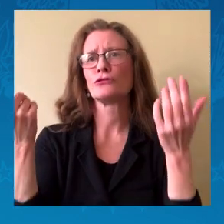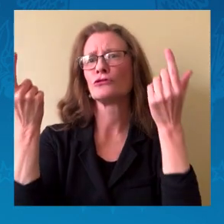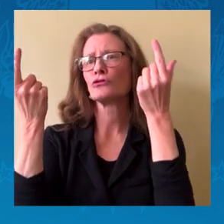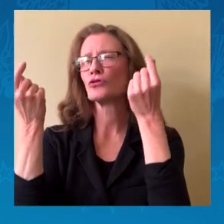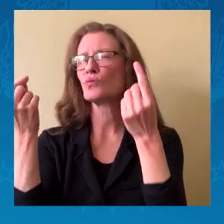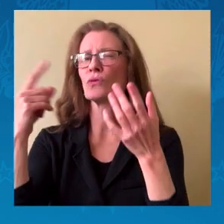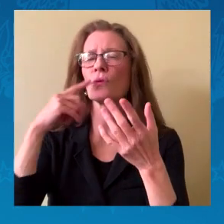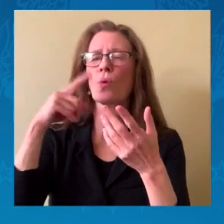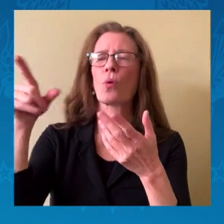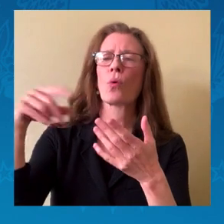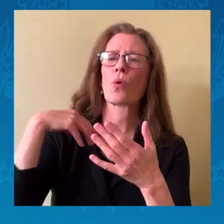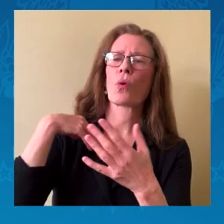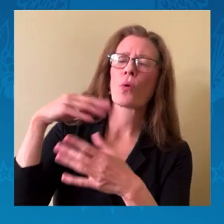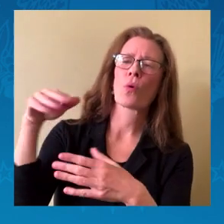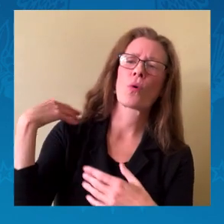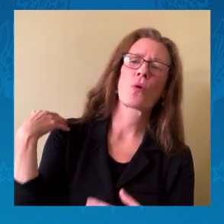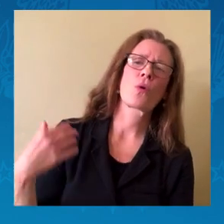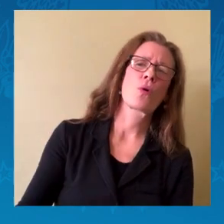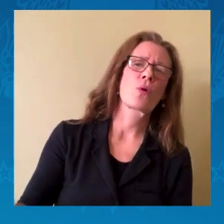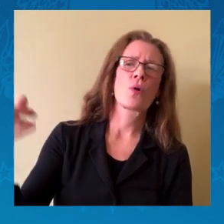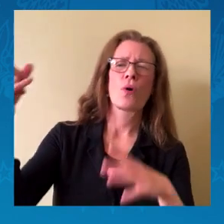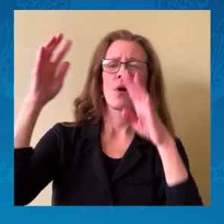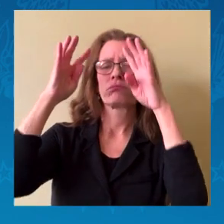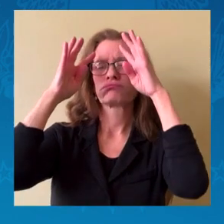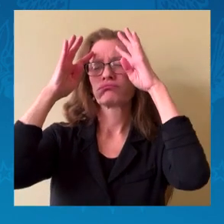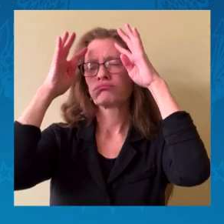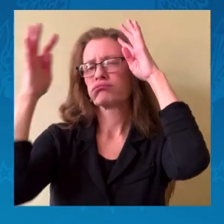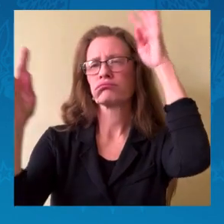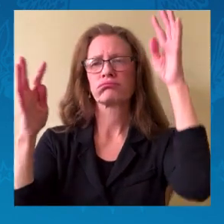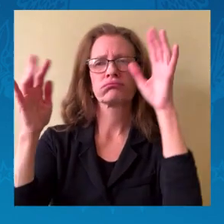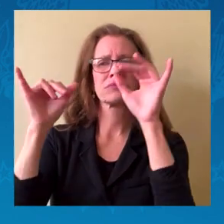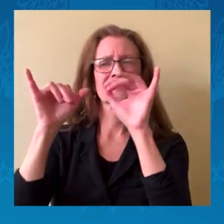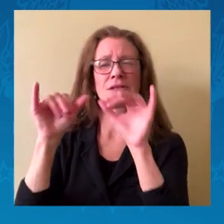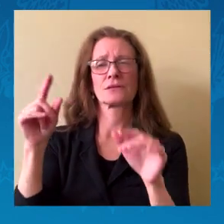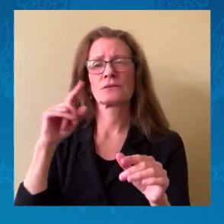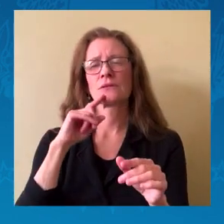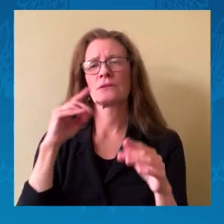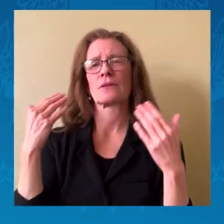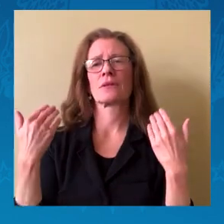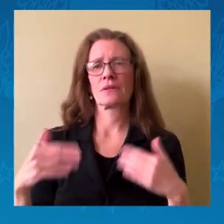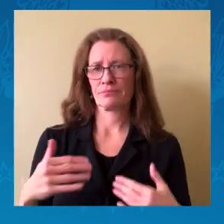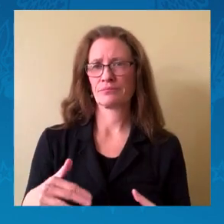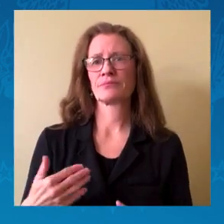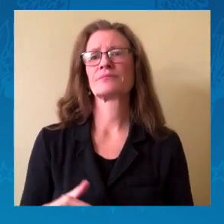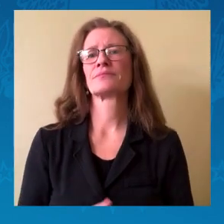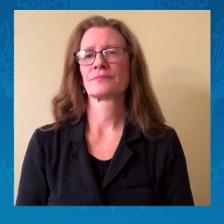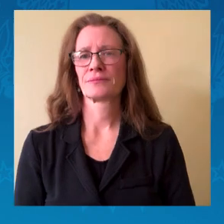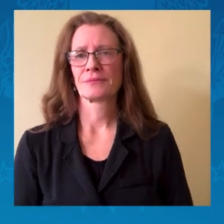to do a sheet map to predict what weather and climate can do